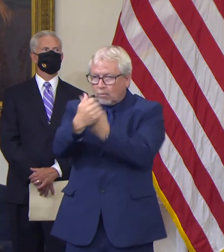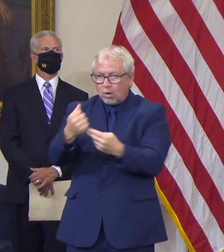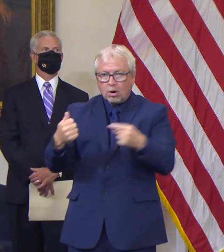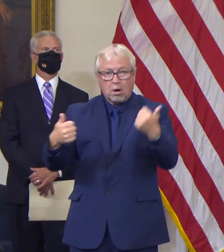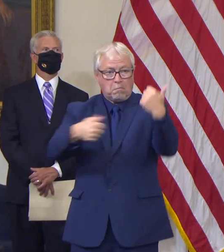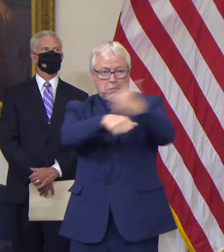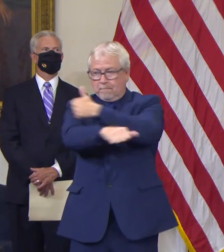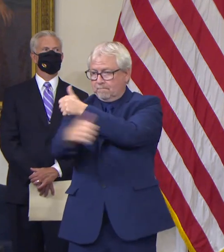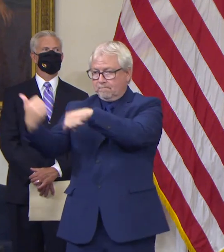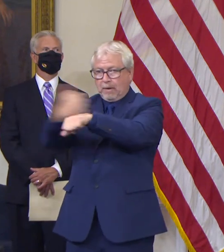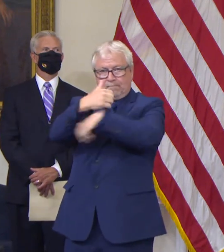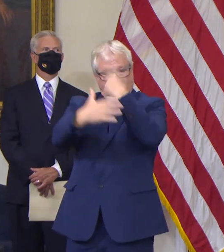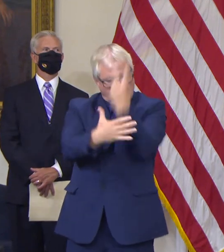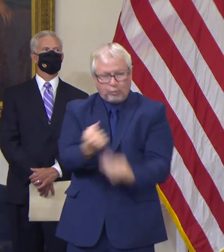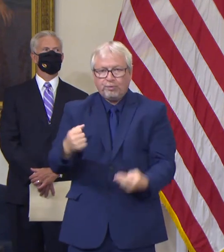Maybe both parties are to blame, but this is